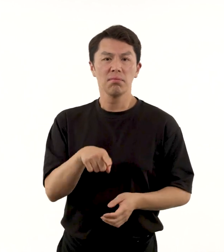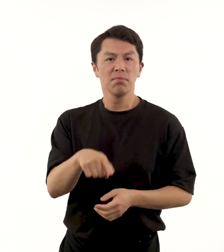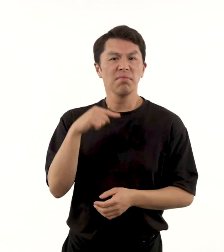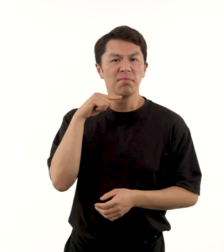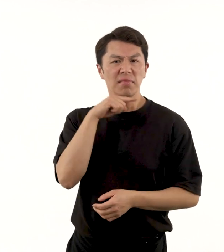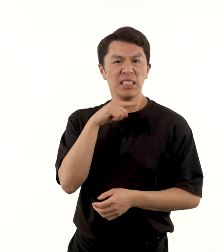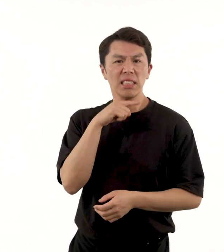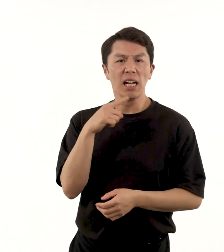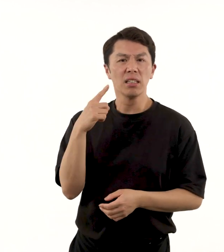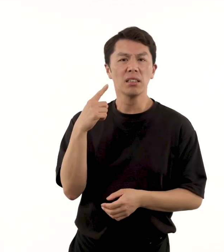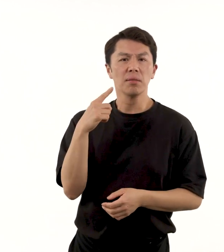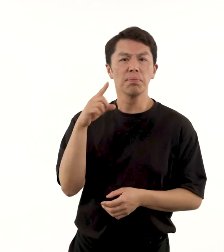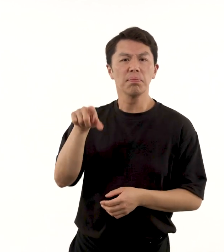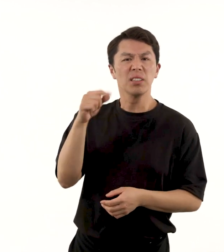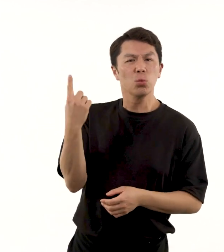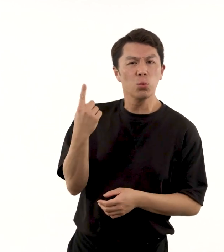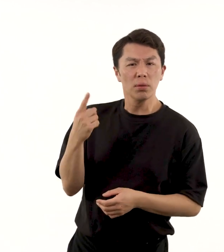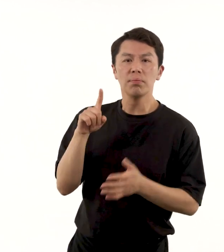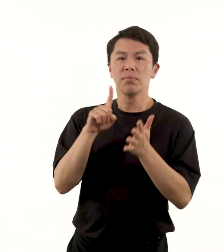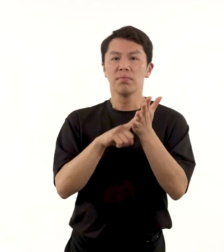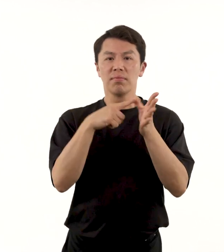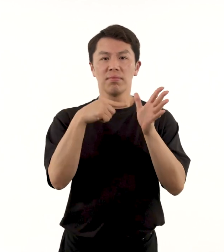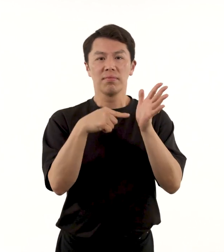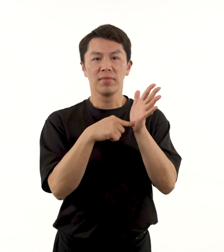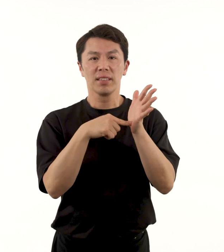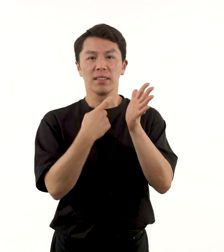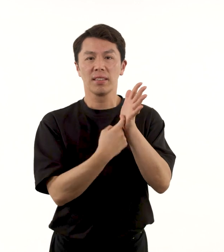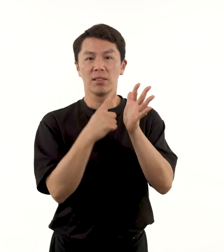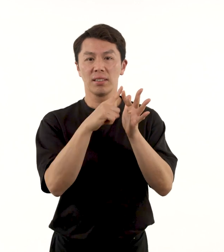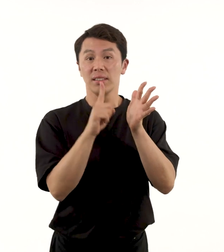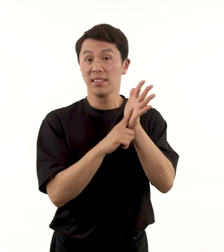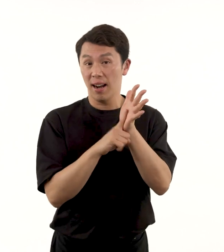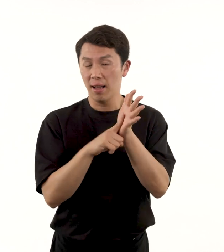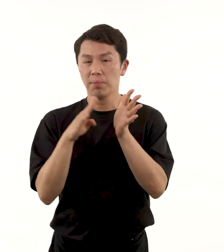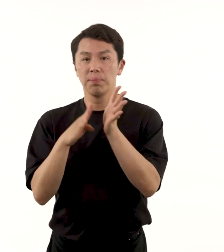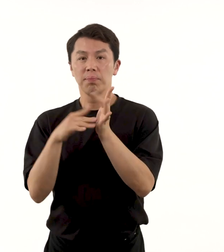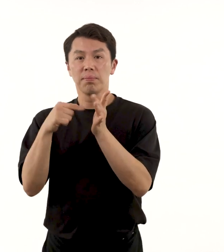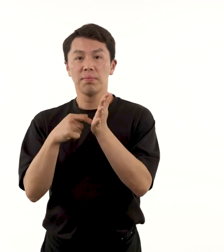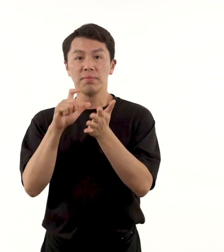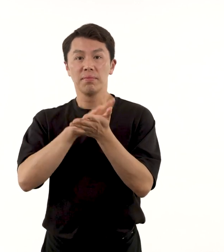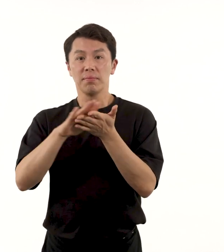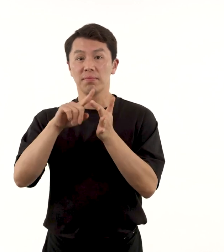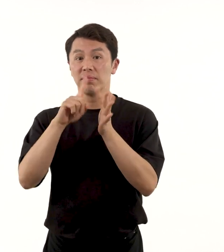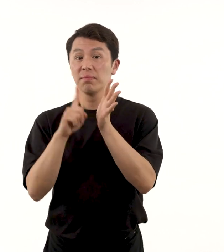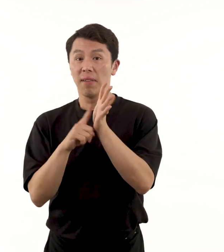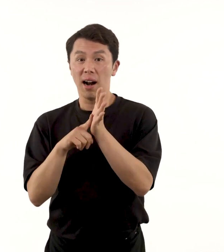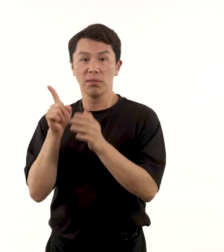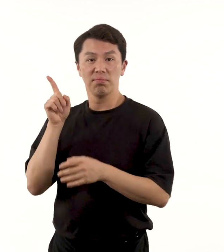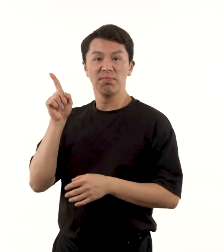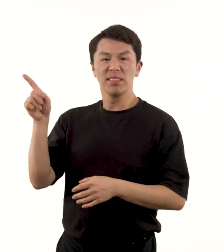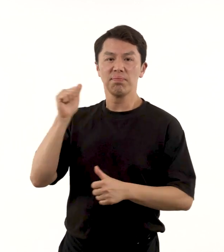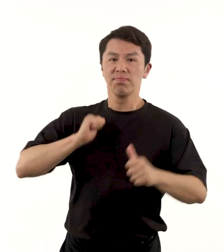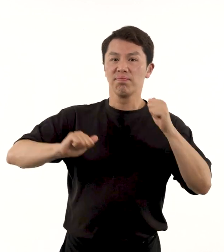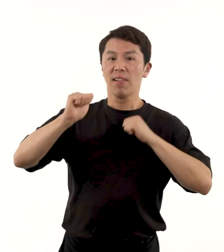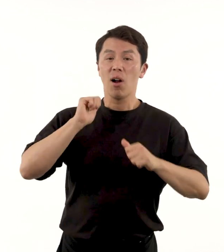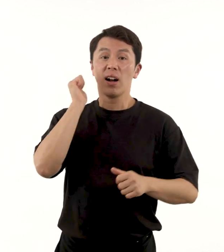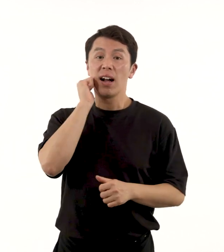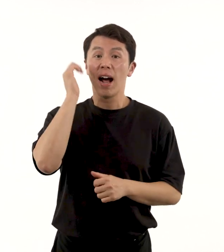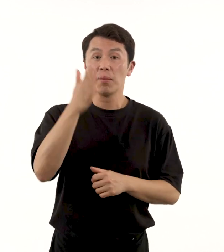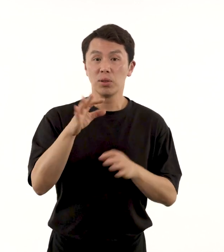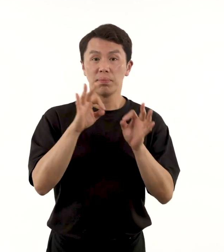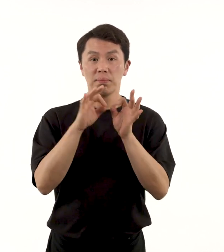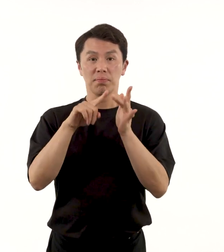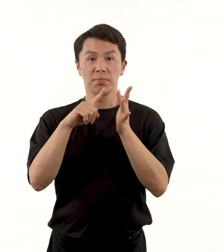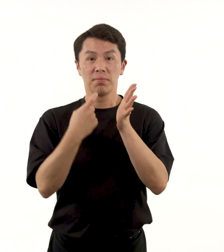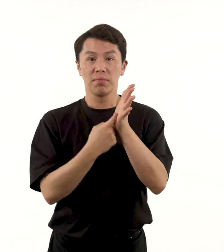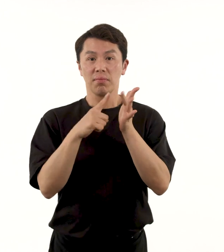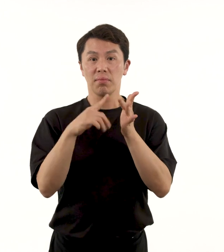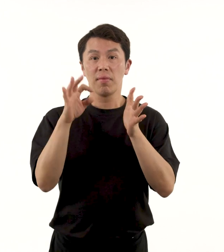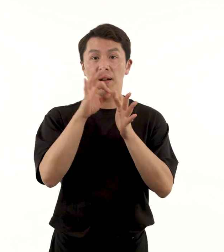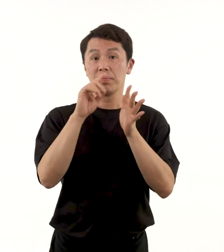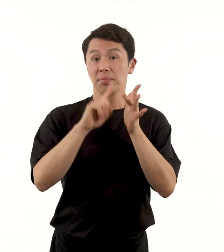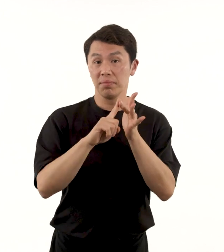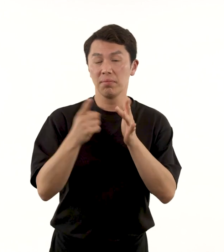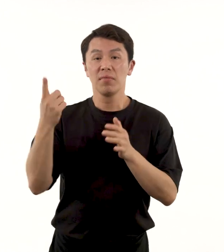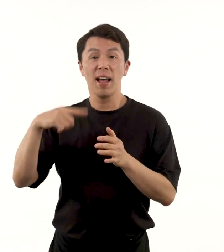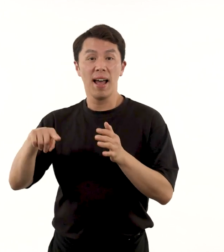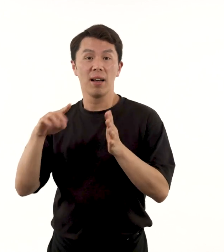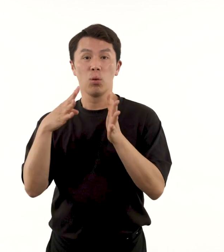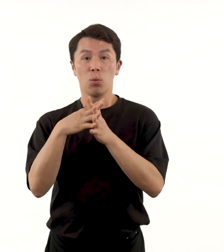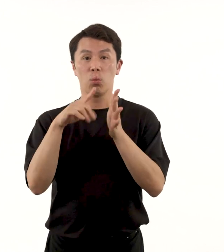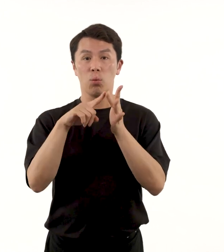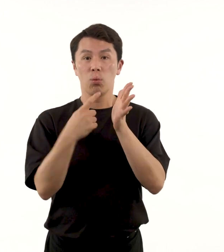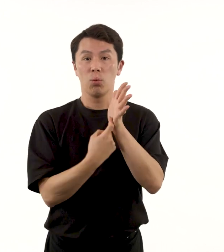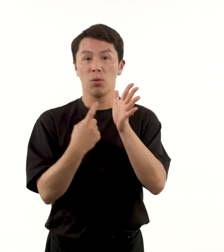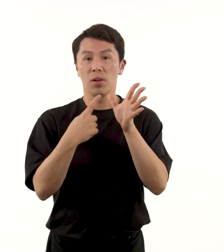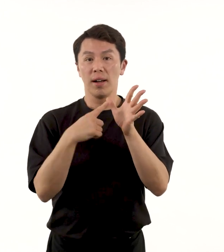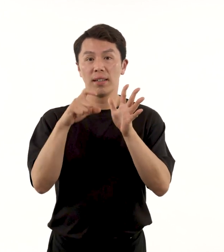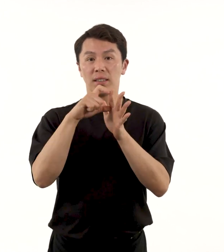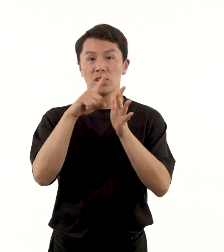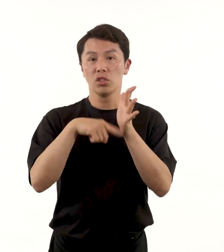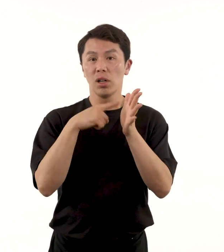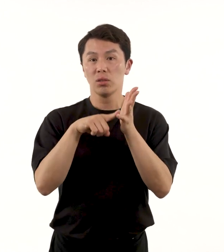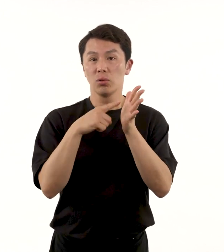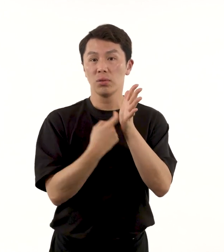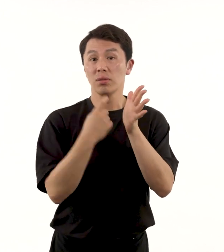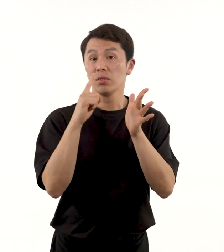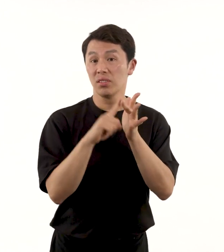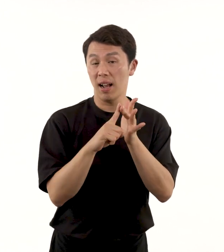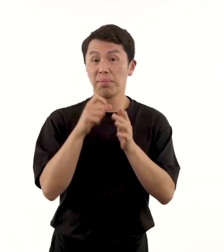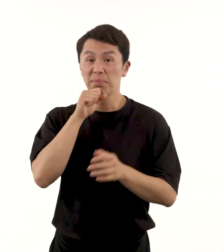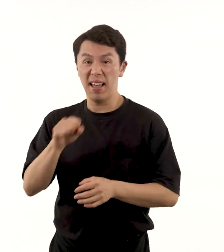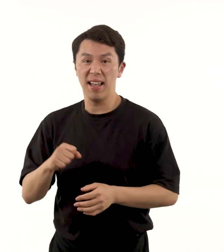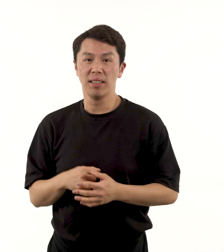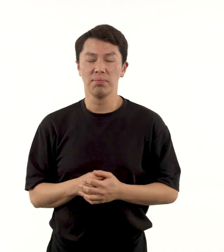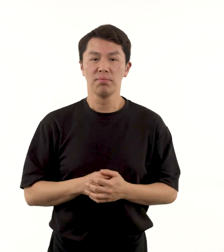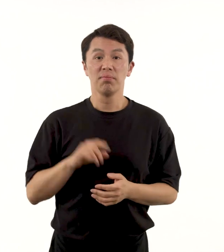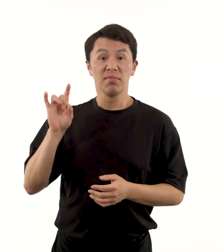He chose Latrell Mitchell, a proud Biripi and Wiradjuri man,